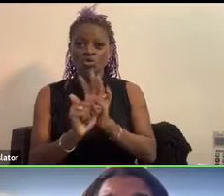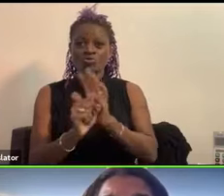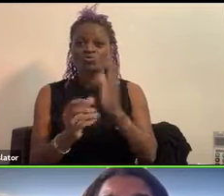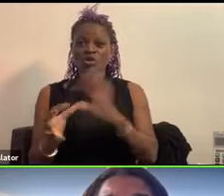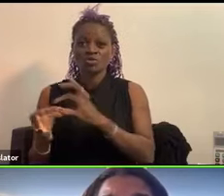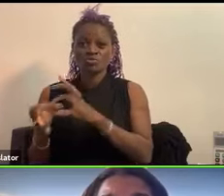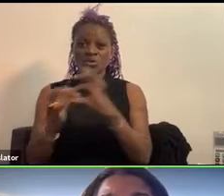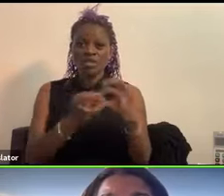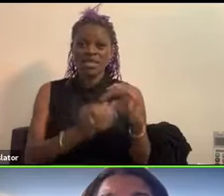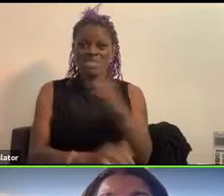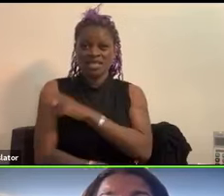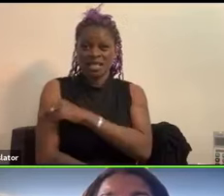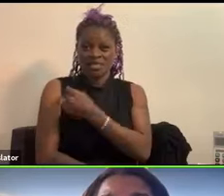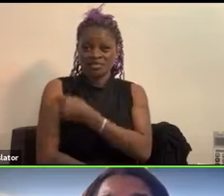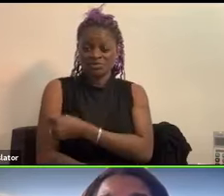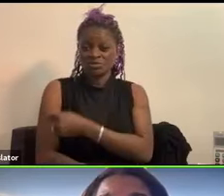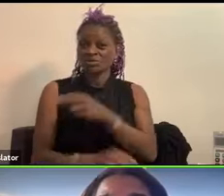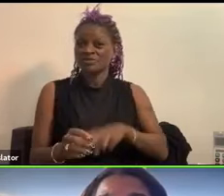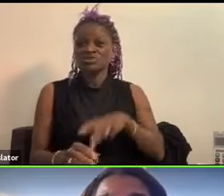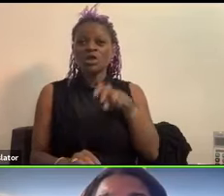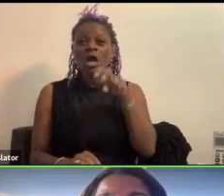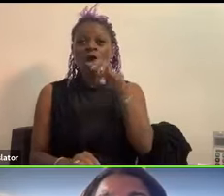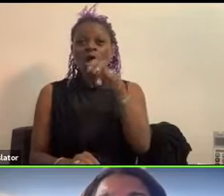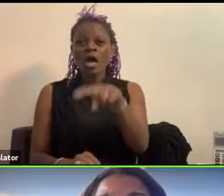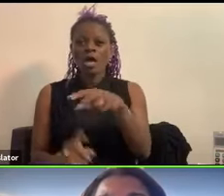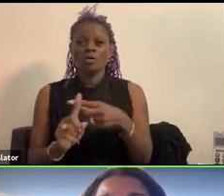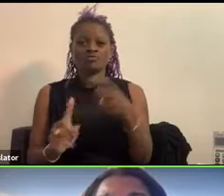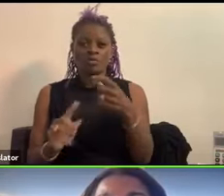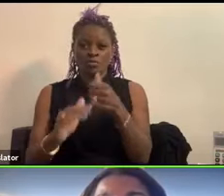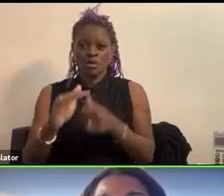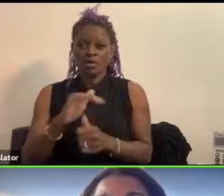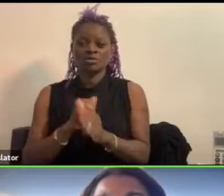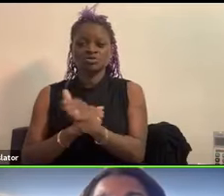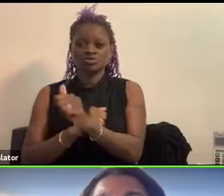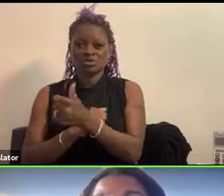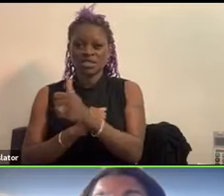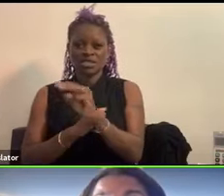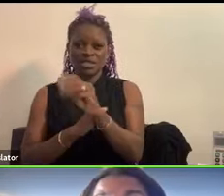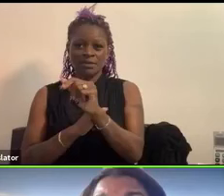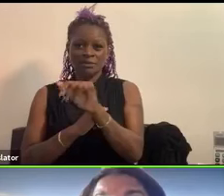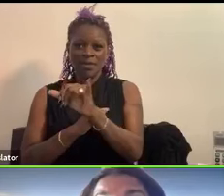jumped from an average of under 10 in May and early June to an average of more than